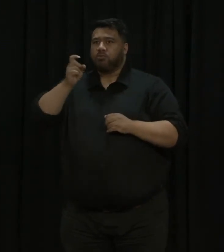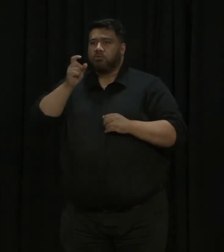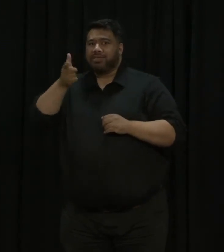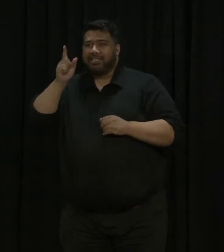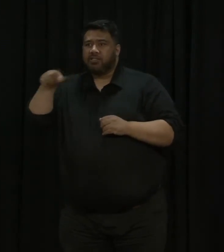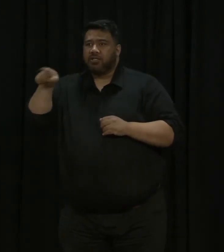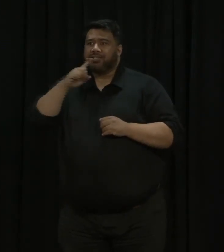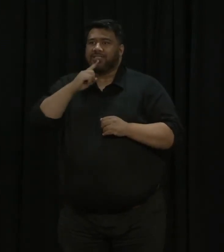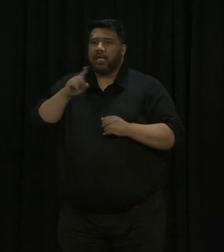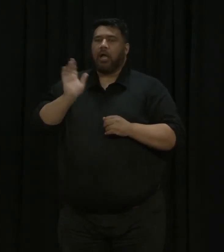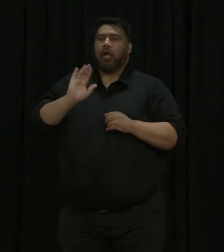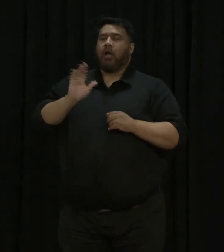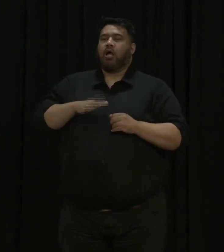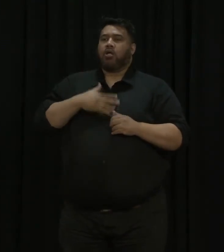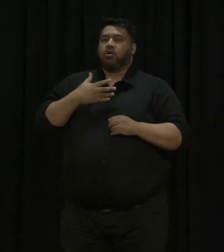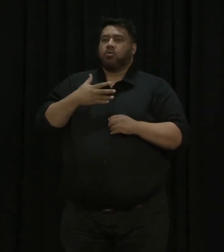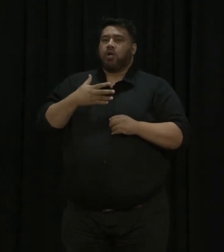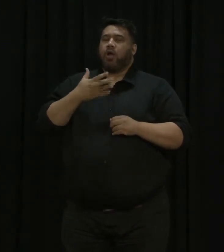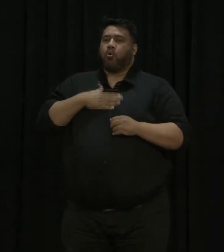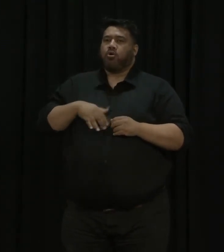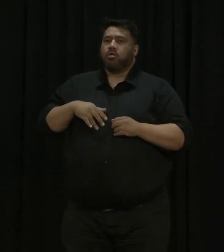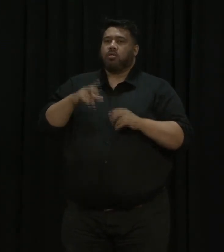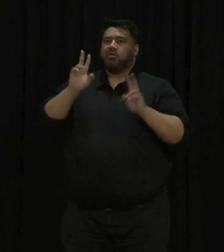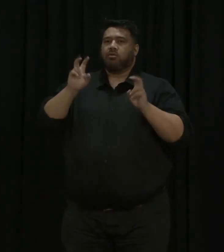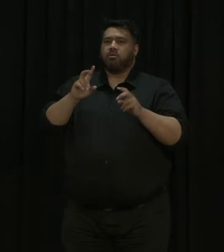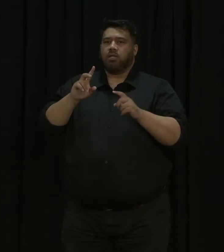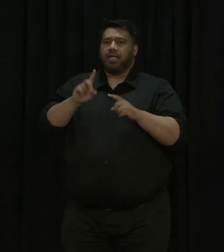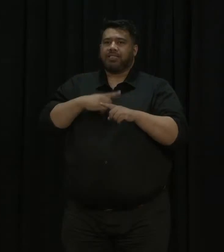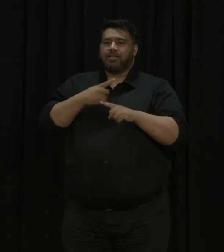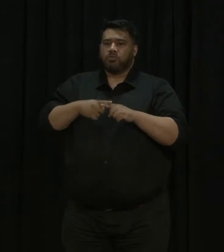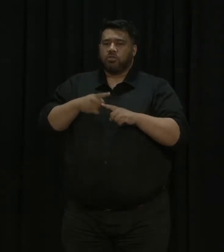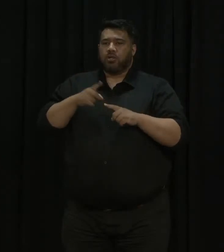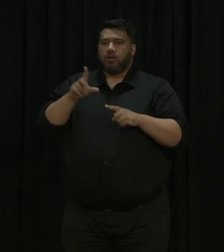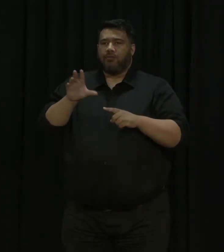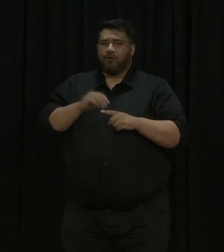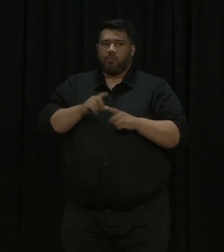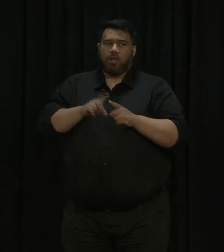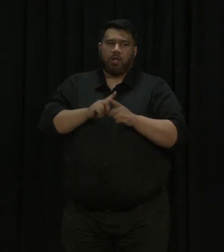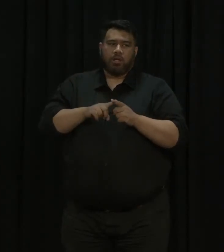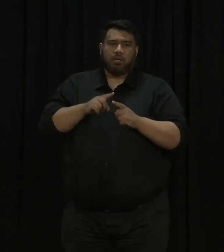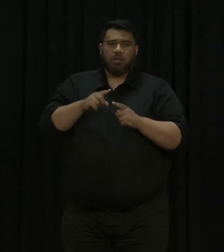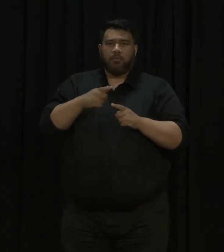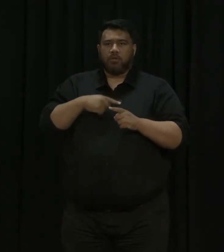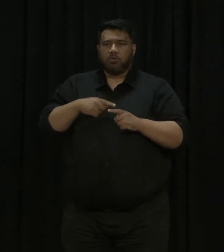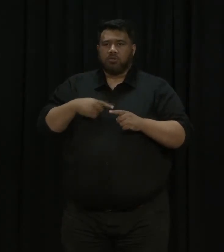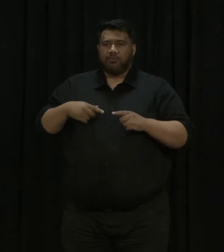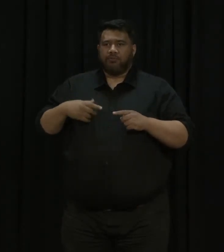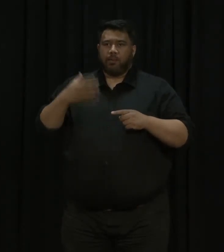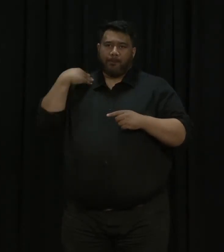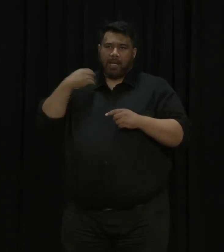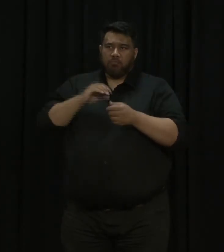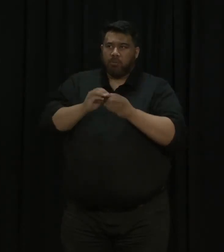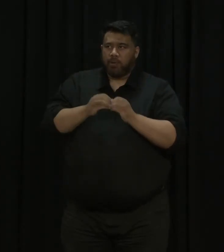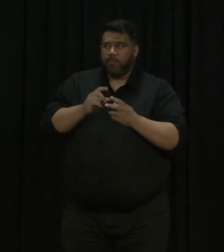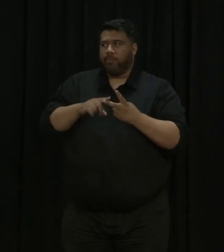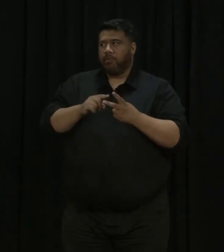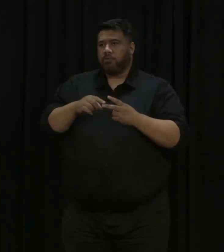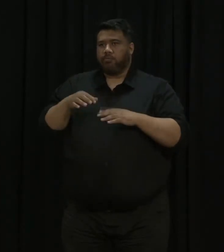you say to parents who are concerned that their hearing from intervals that teachers